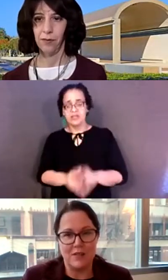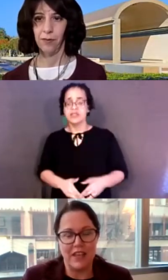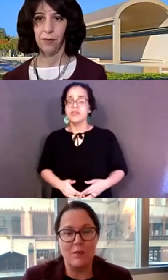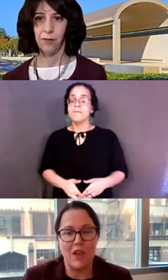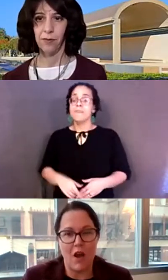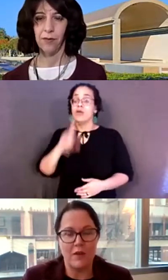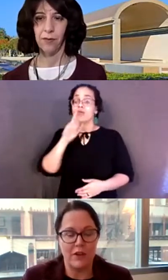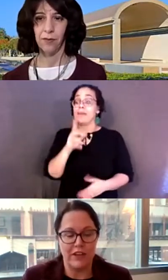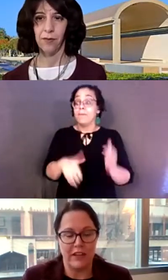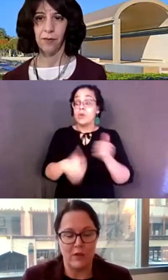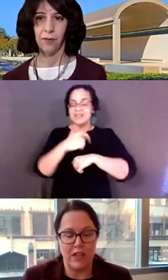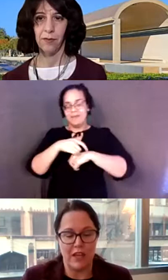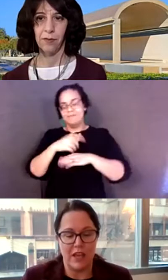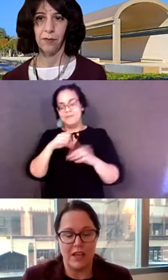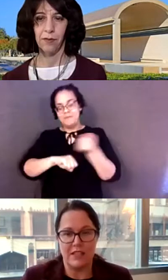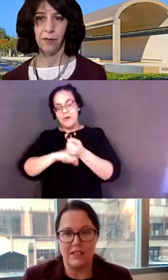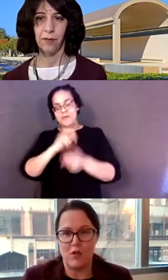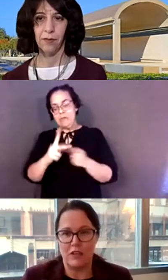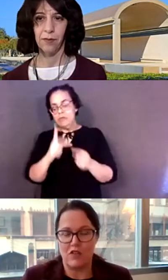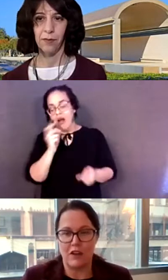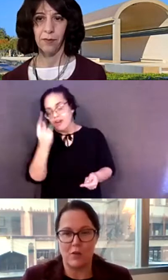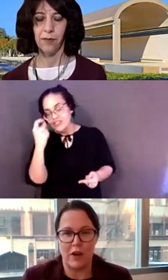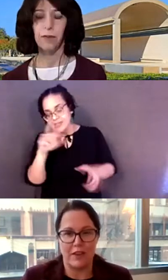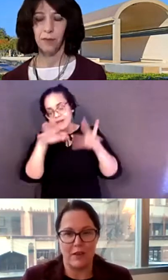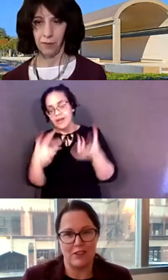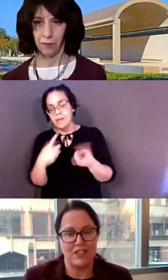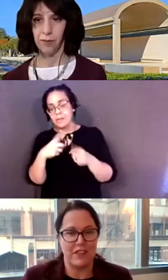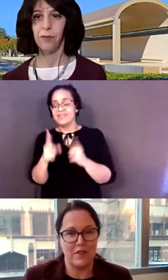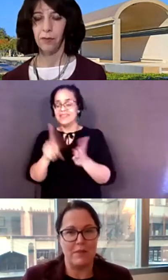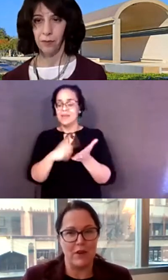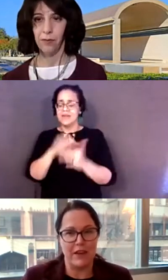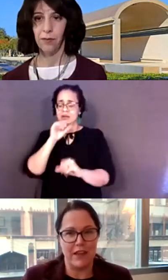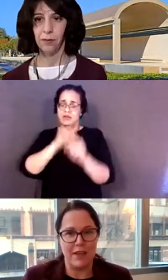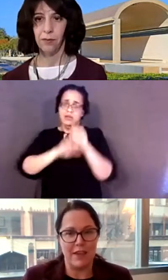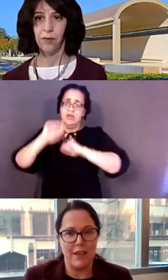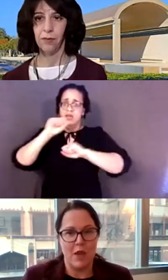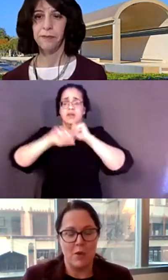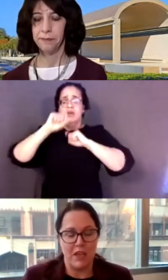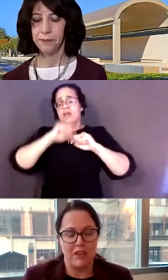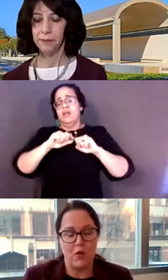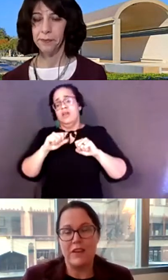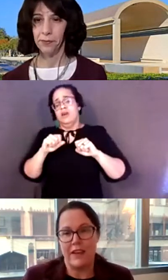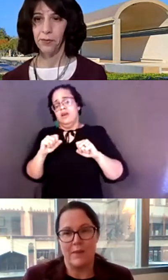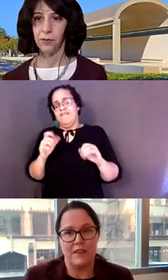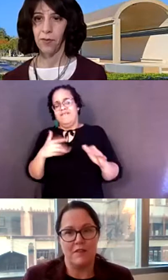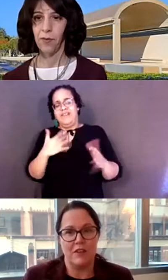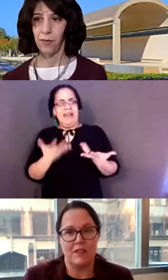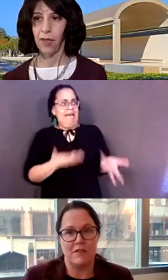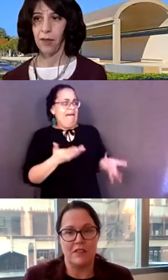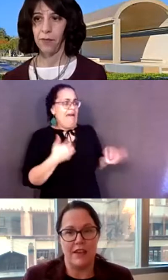it can be hard when you're dealing with that a system or a structure where that there's just a different power dynamic